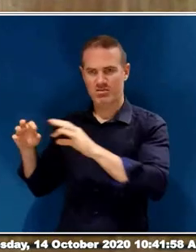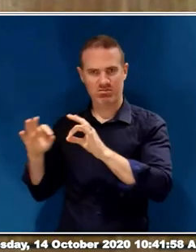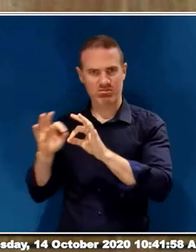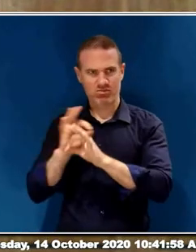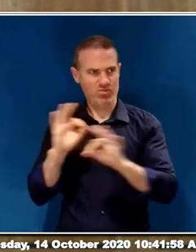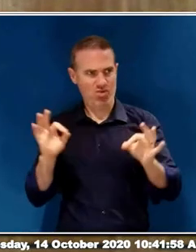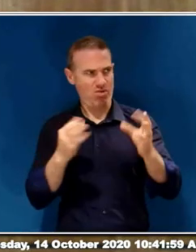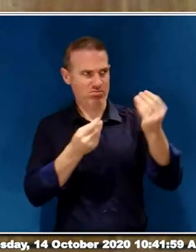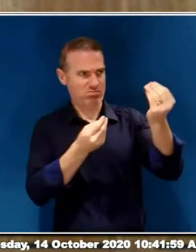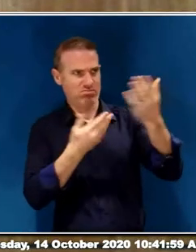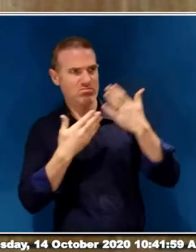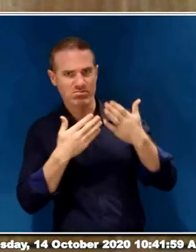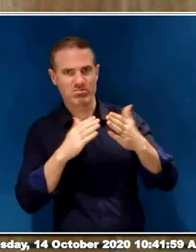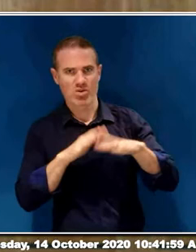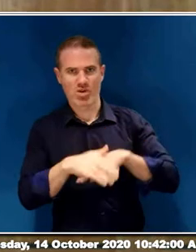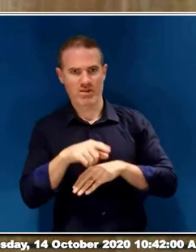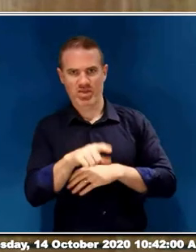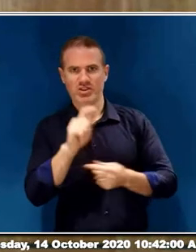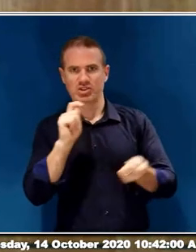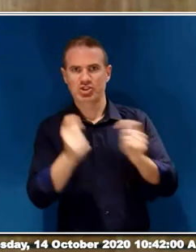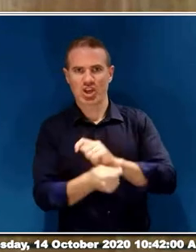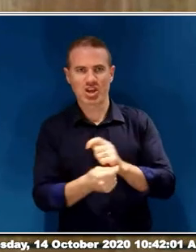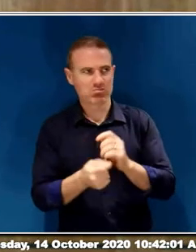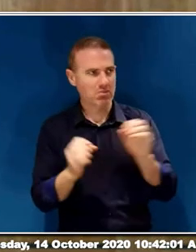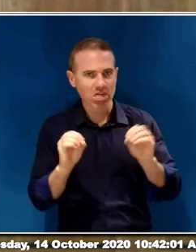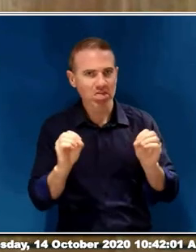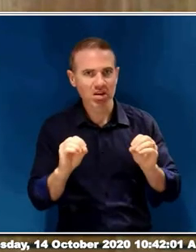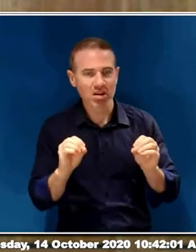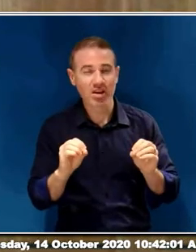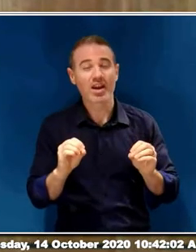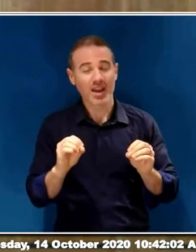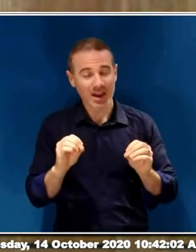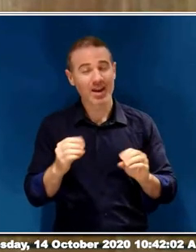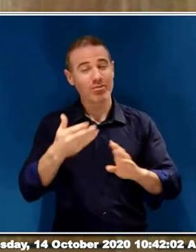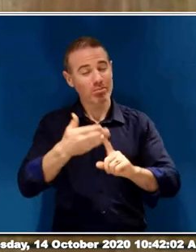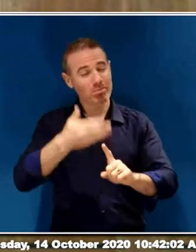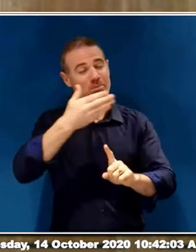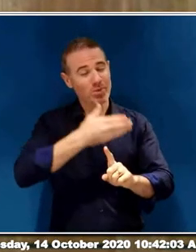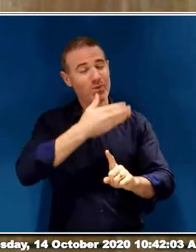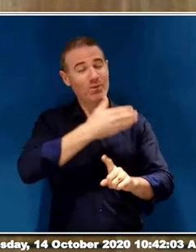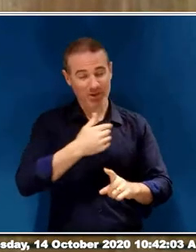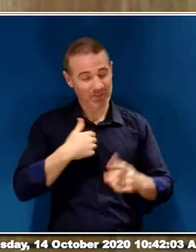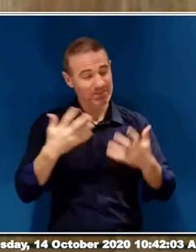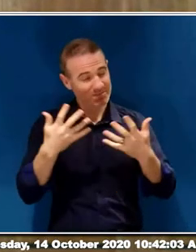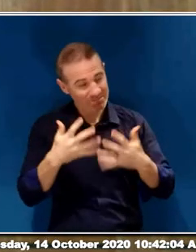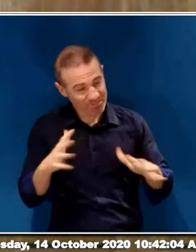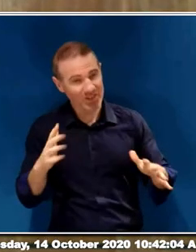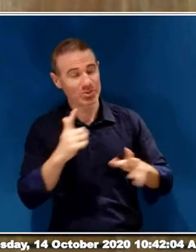in fact I had had prior conversations with both the HOSEs and the case manager